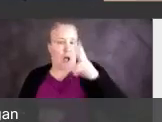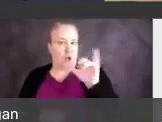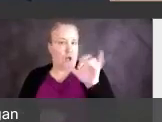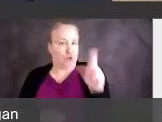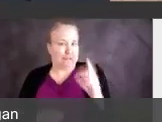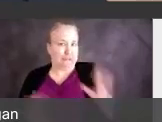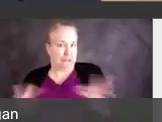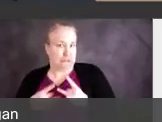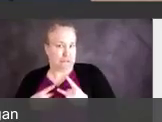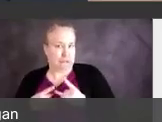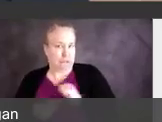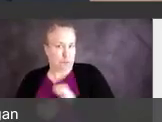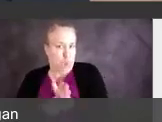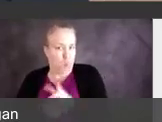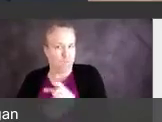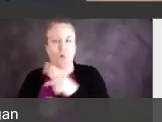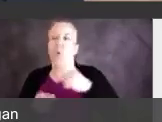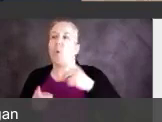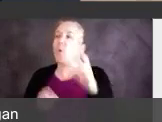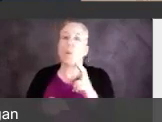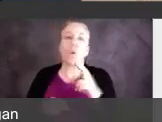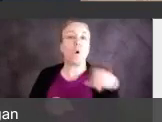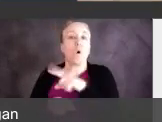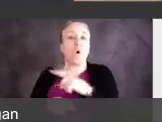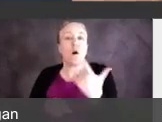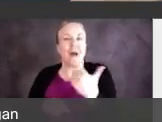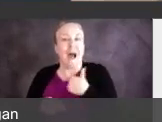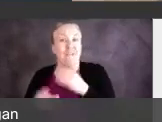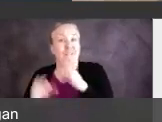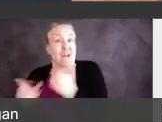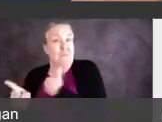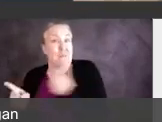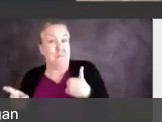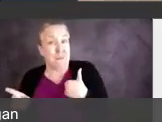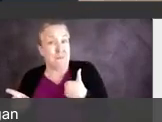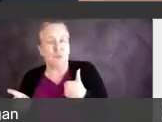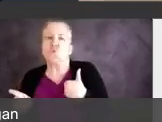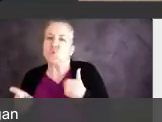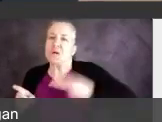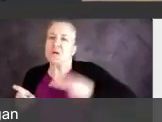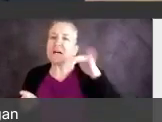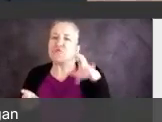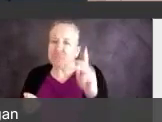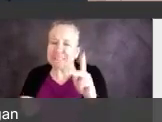or who have an unvaccinated household member who is at increased risk for severe COVID disease.